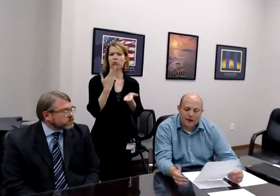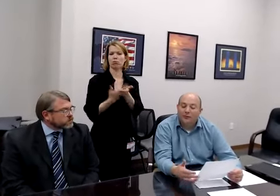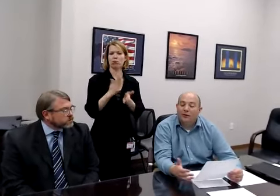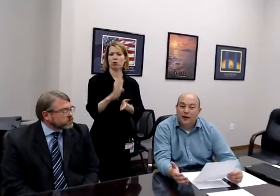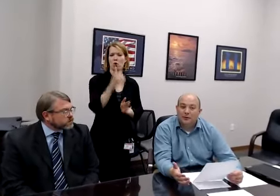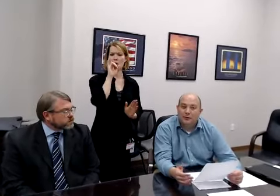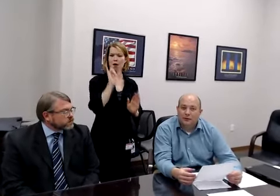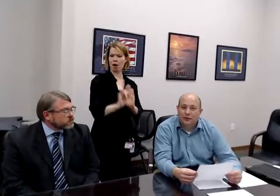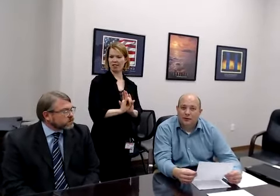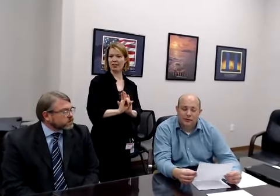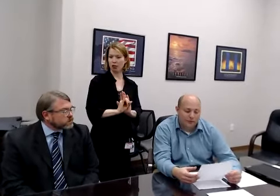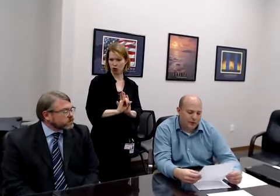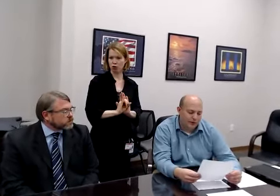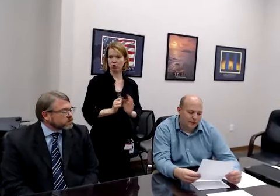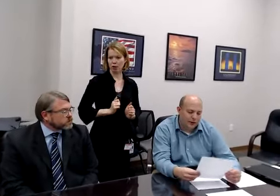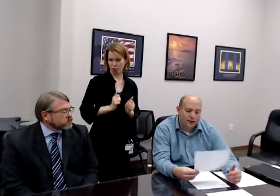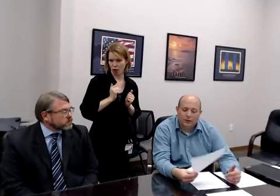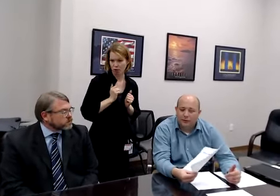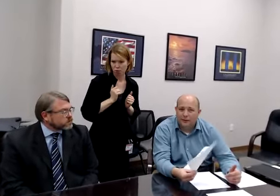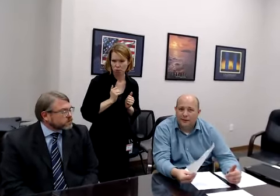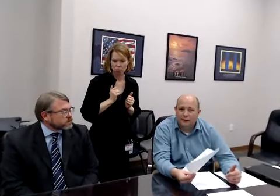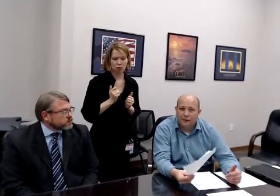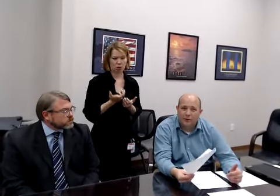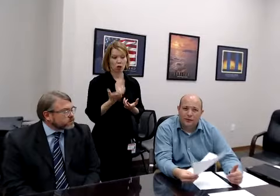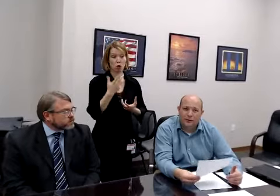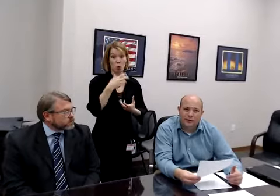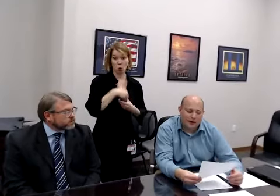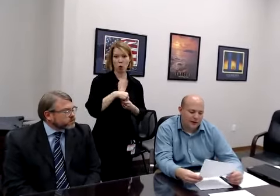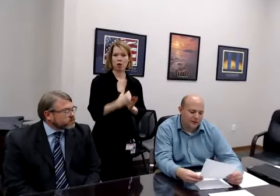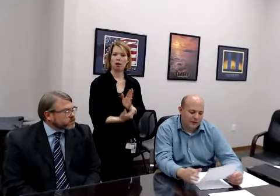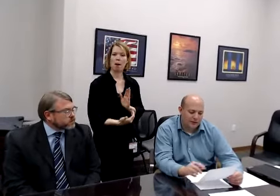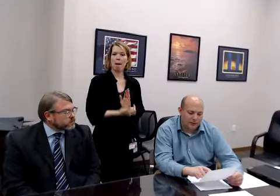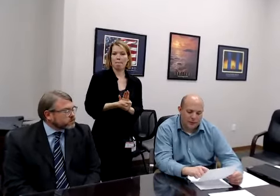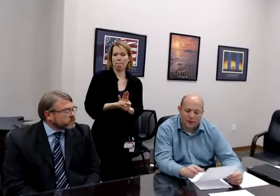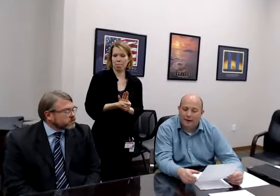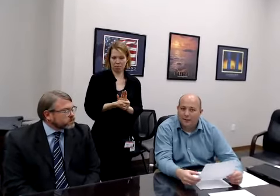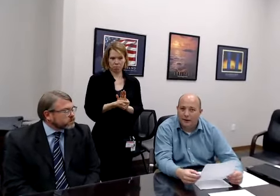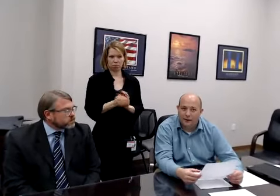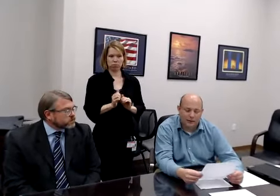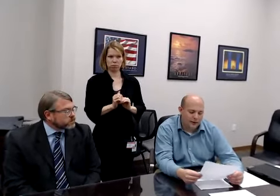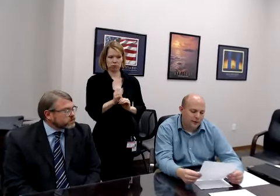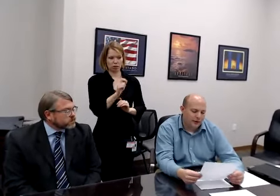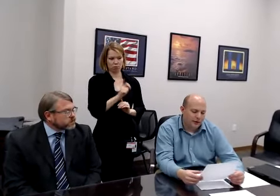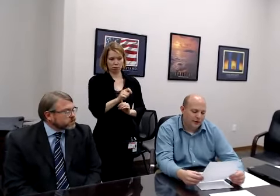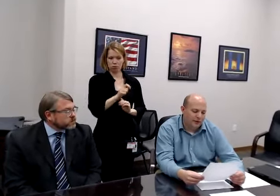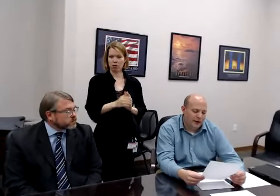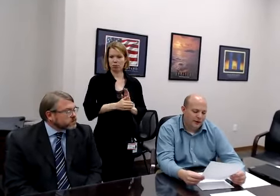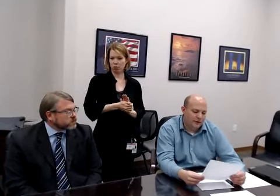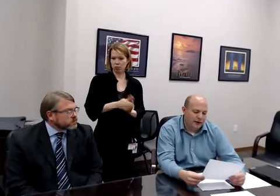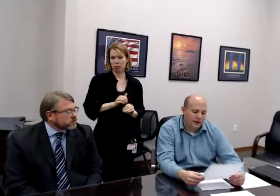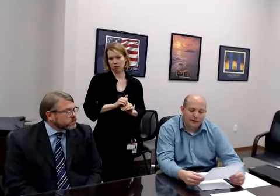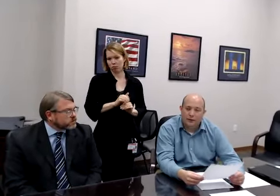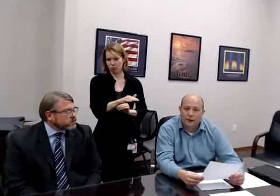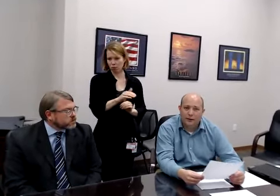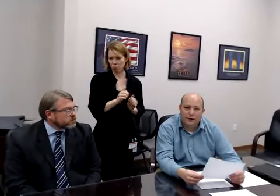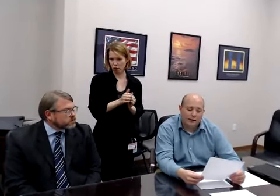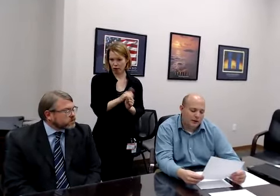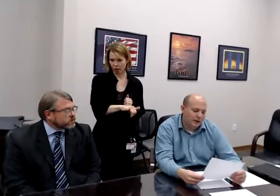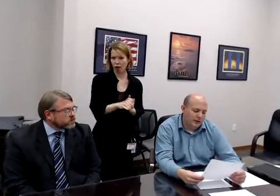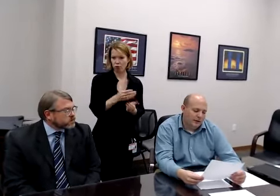Any of those options you could also include with this form when you send it back if you just want to mark that box. So you use that as your ID as well.